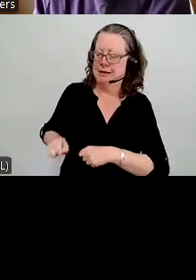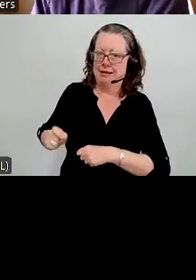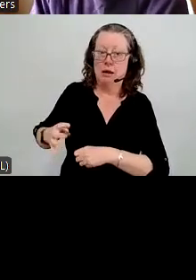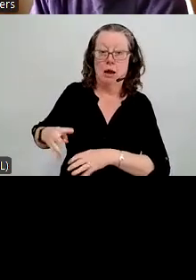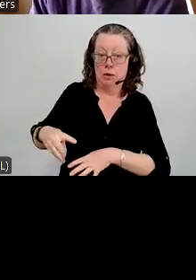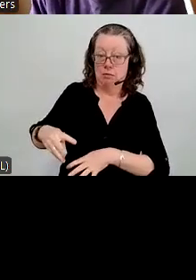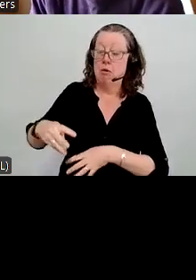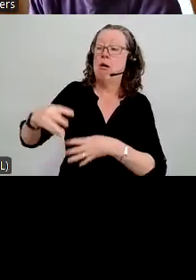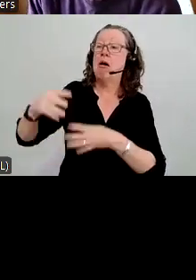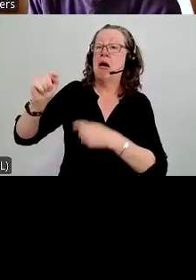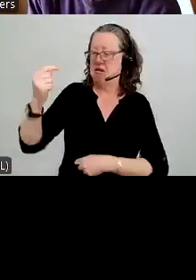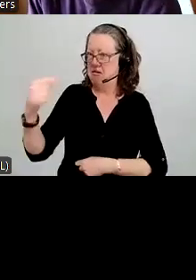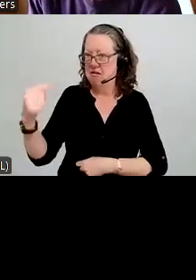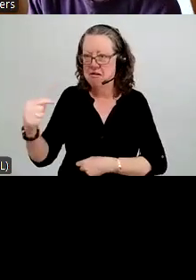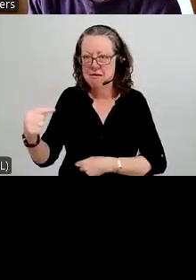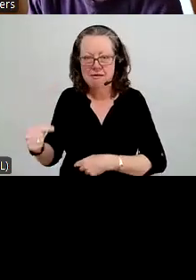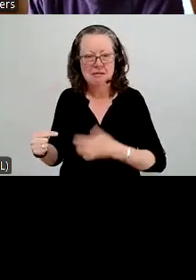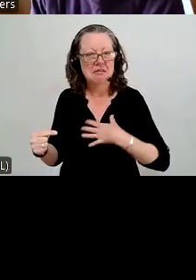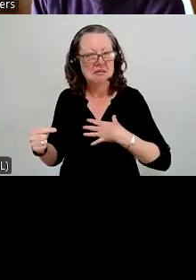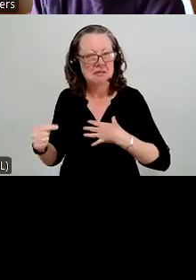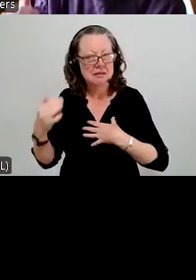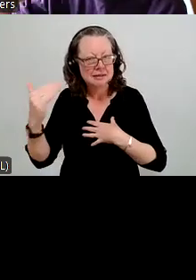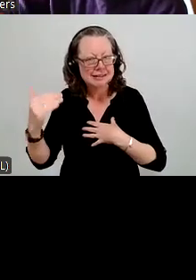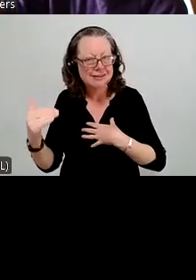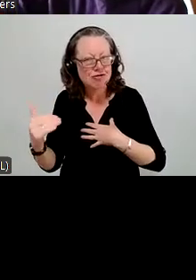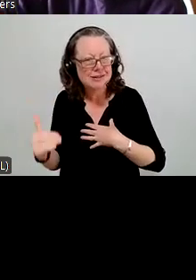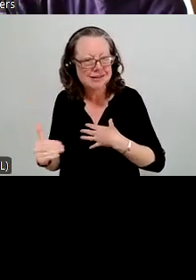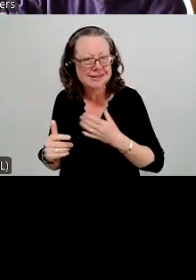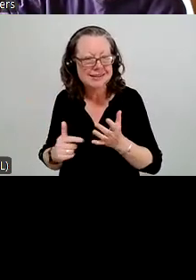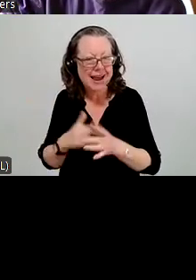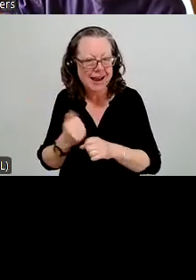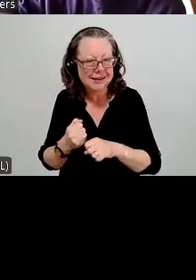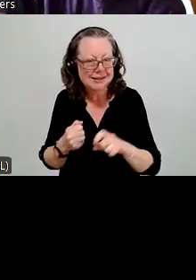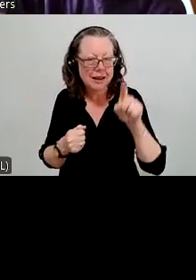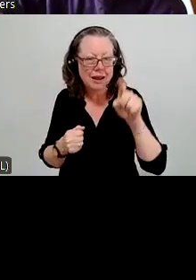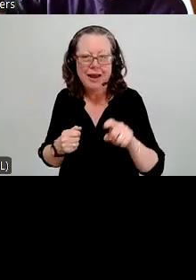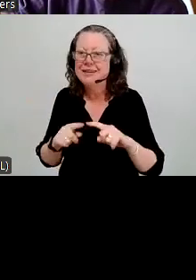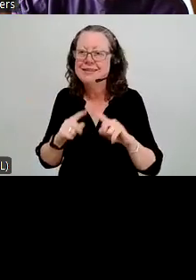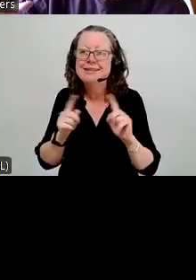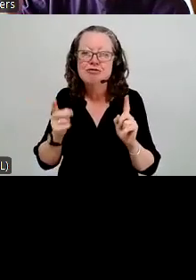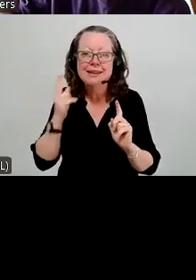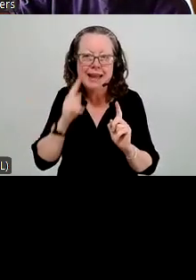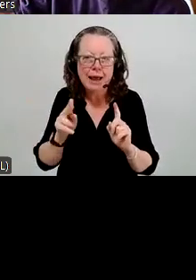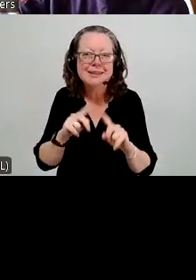and we'll see there's a few different ones in here. They've all got different names and different IDs. These are sending data